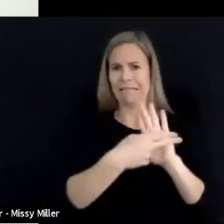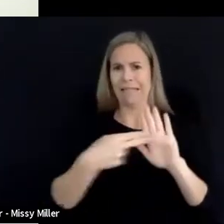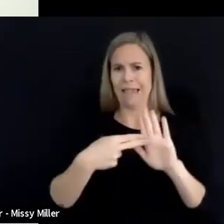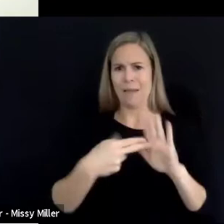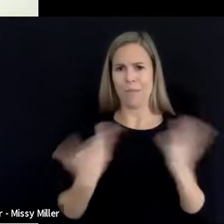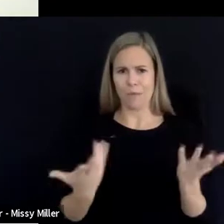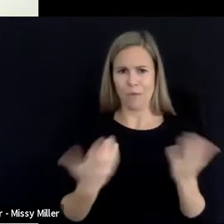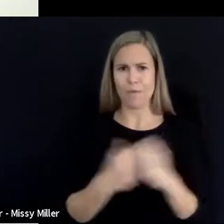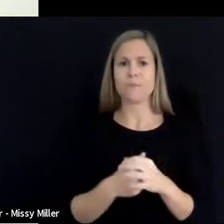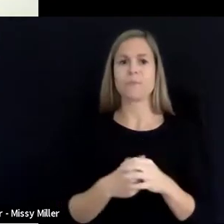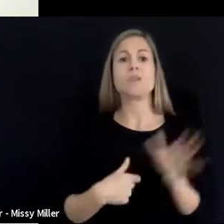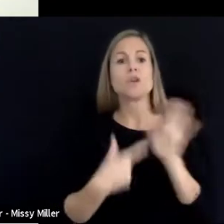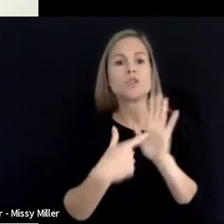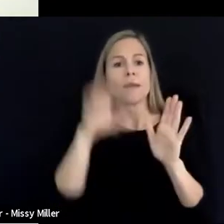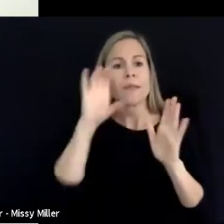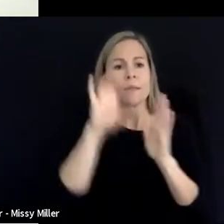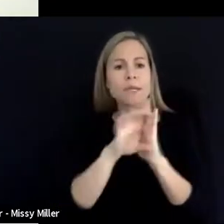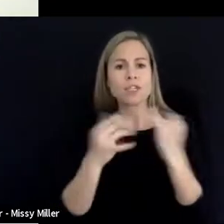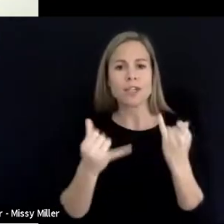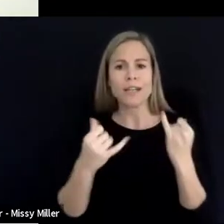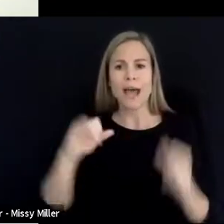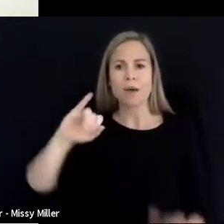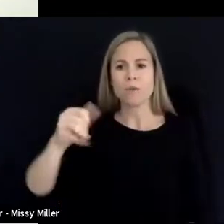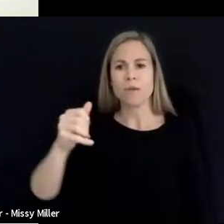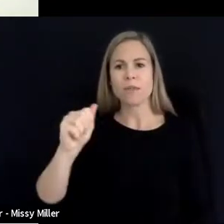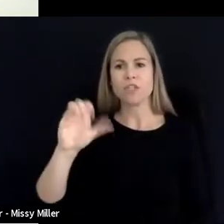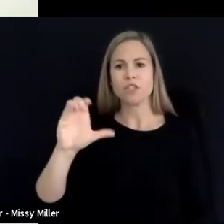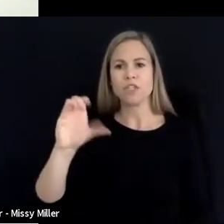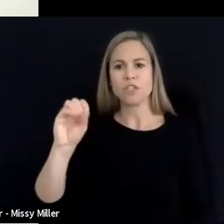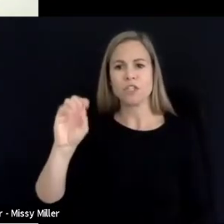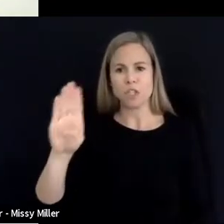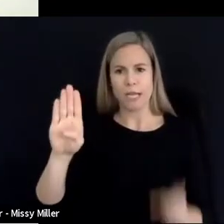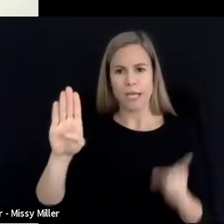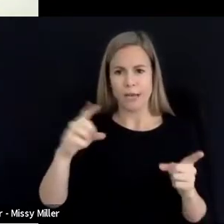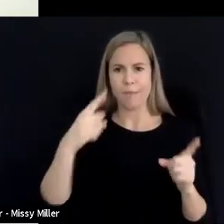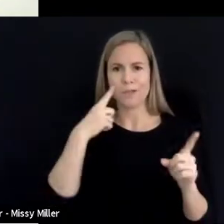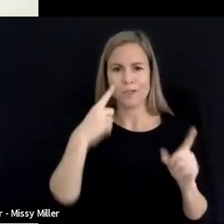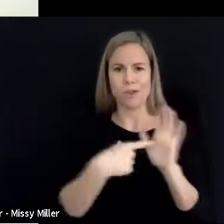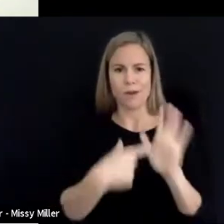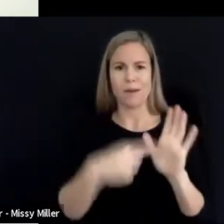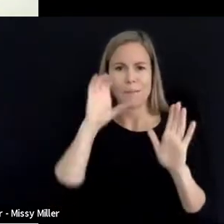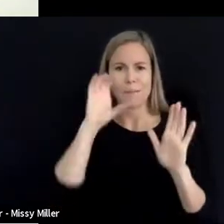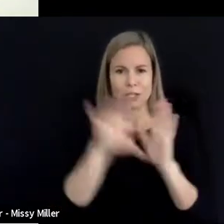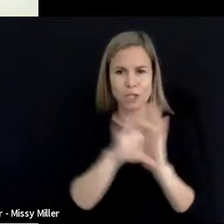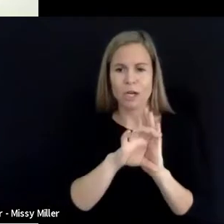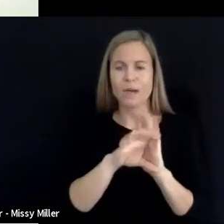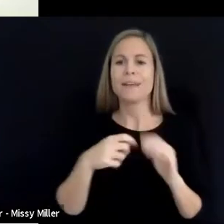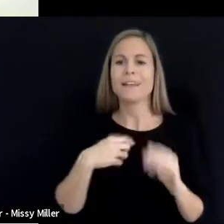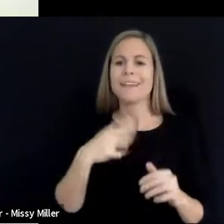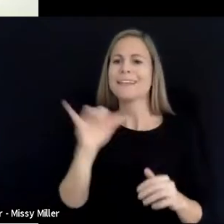during his a frog period, when, he actually knows how to croak like a frog really well. And so I thought